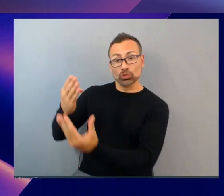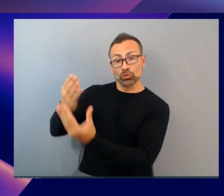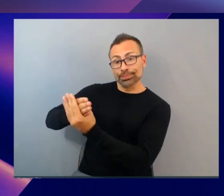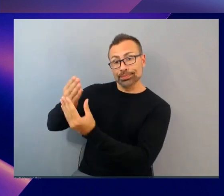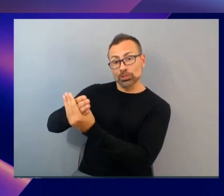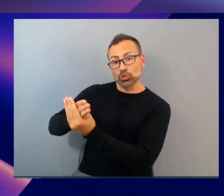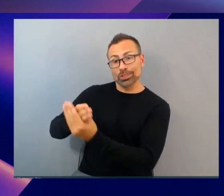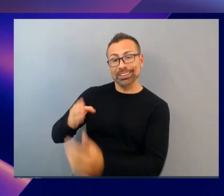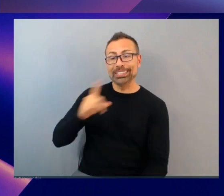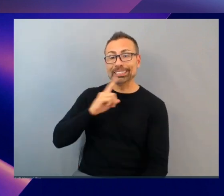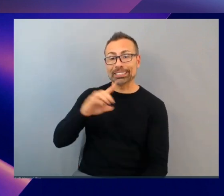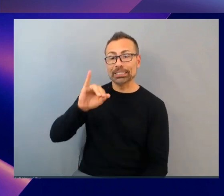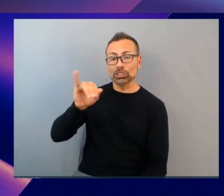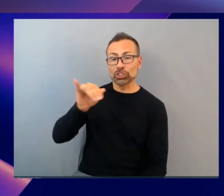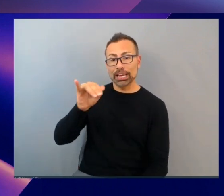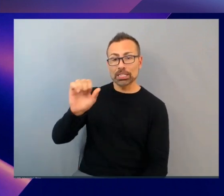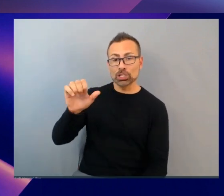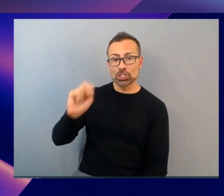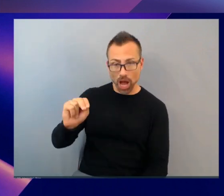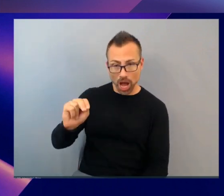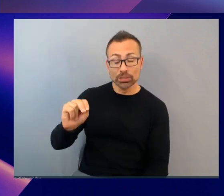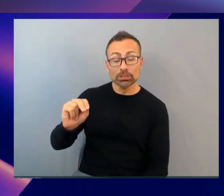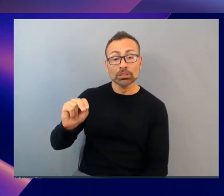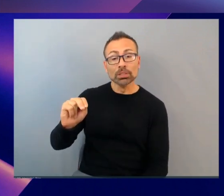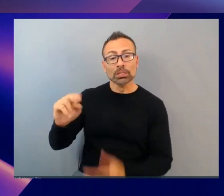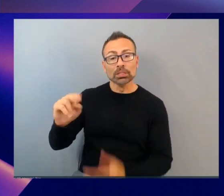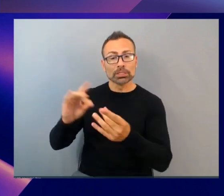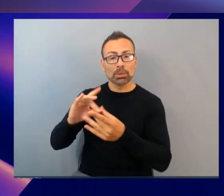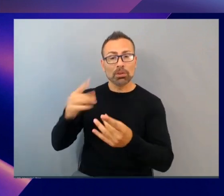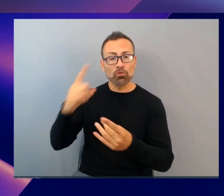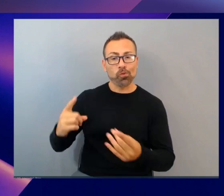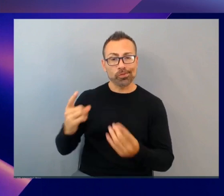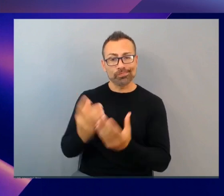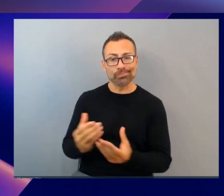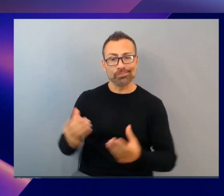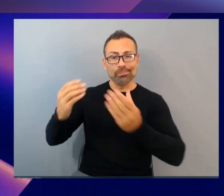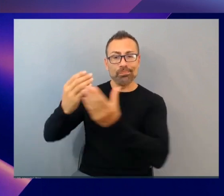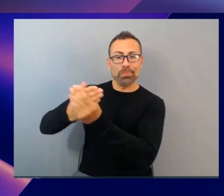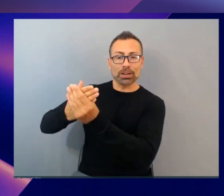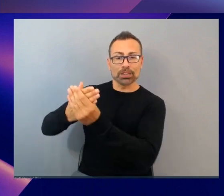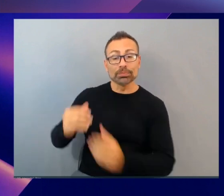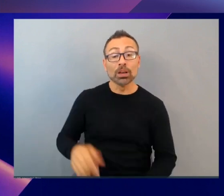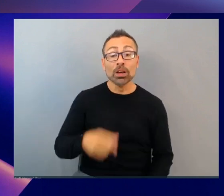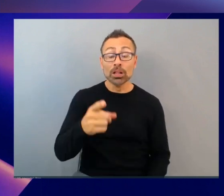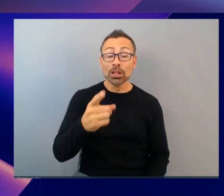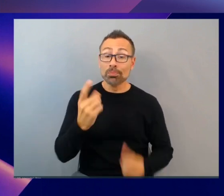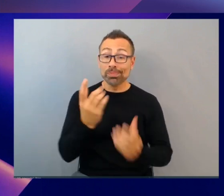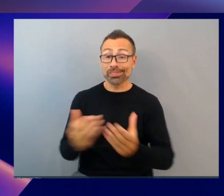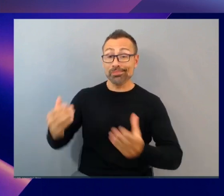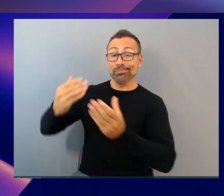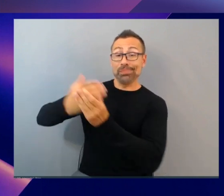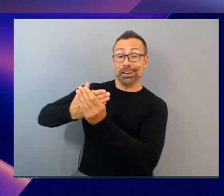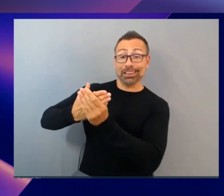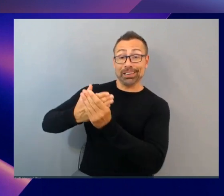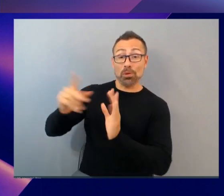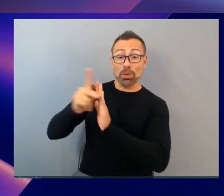that you put as a bucket configuration. We do that on the lab one of the game. Okay. But the bucket policy itself, it has a file,